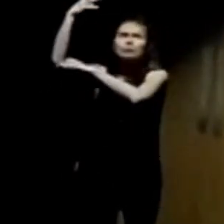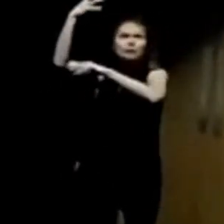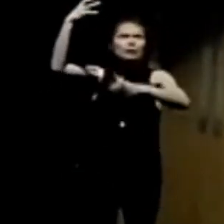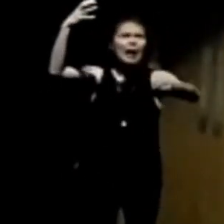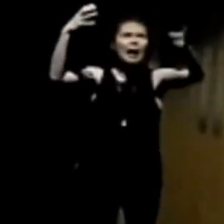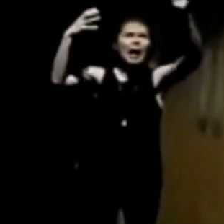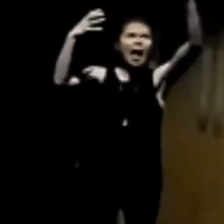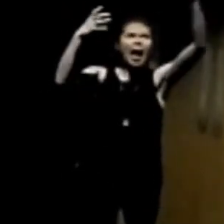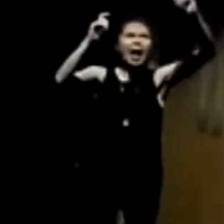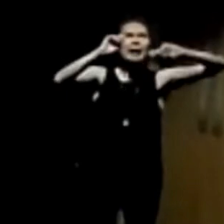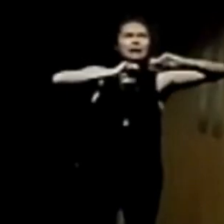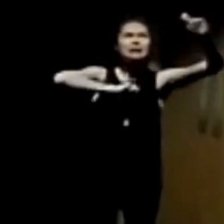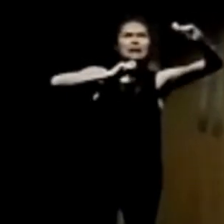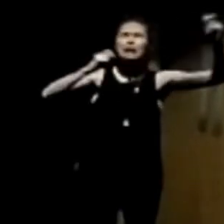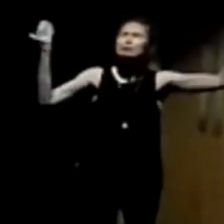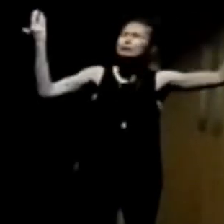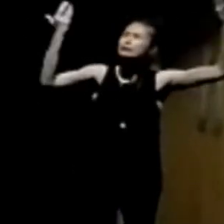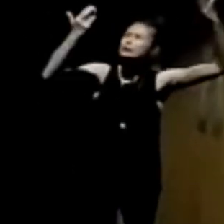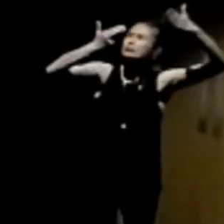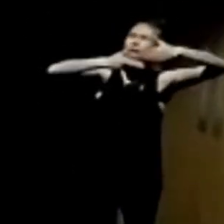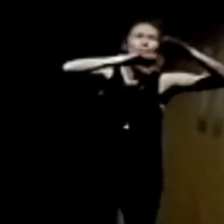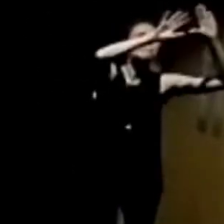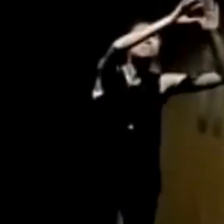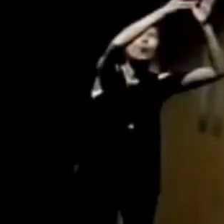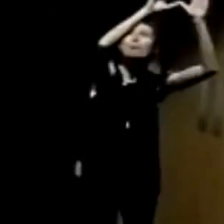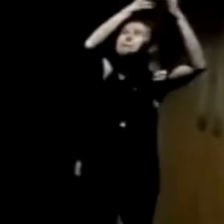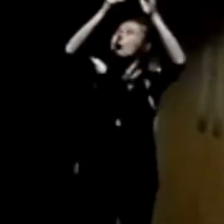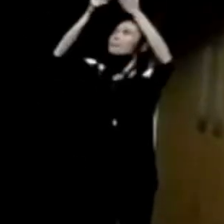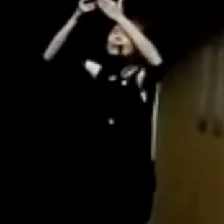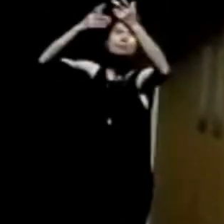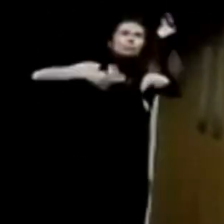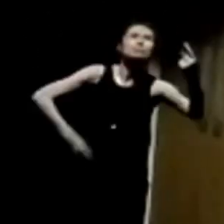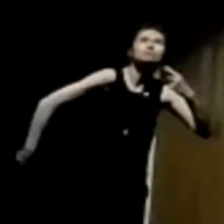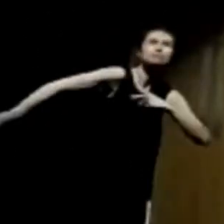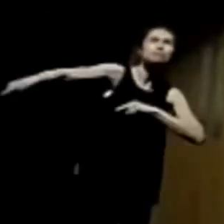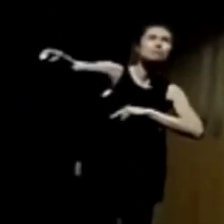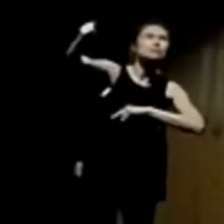By all the operation of the orbs from whom we do exist, and cease to be.